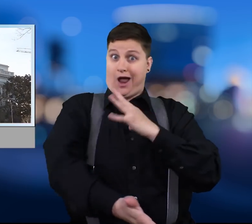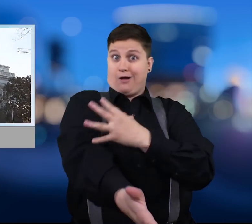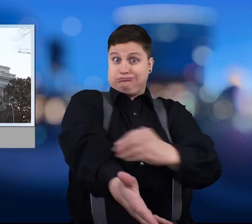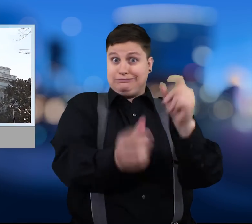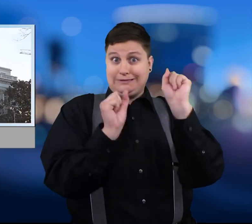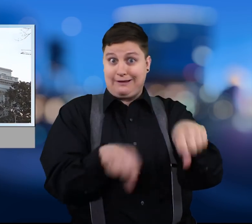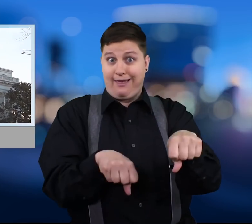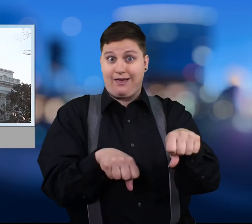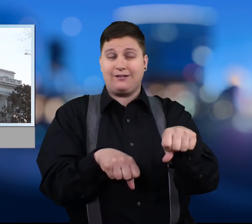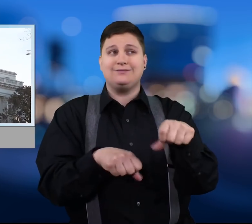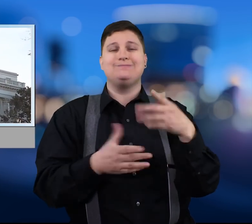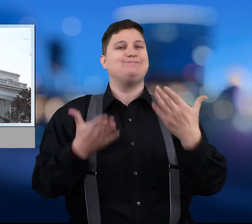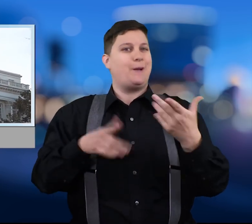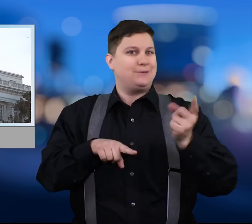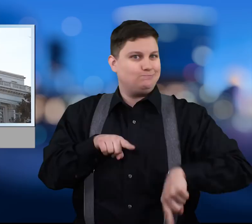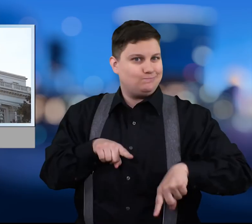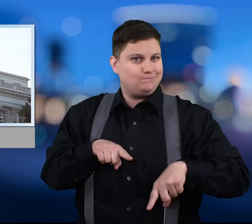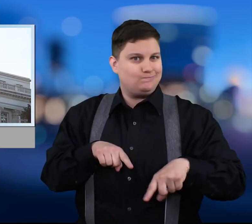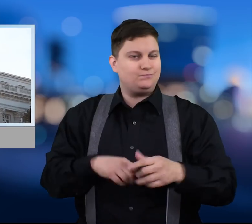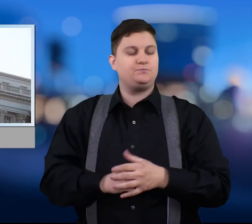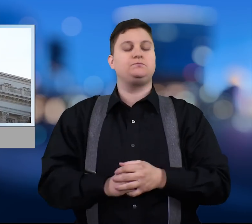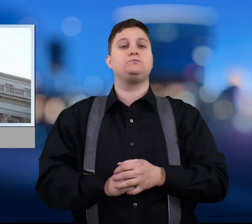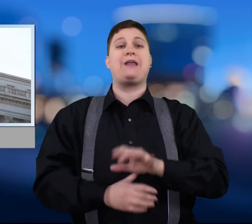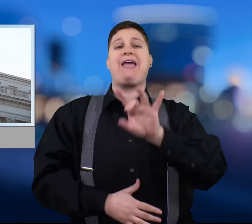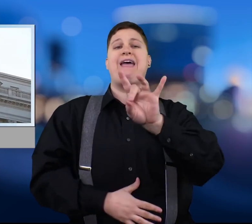However the reason that you're taking the medication might.